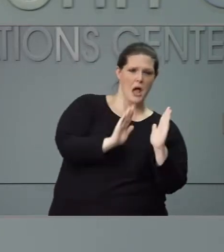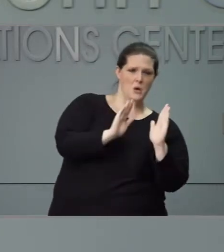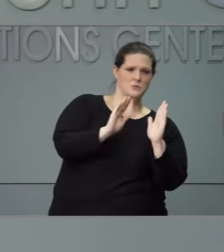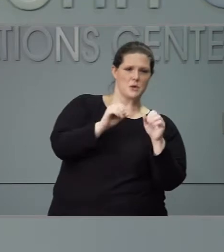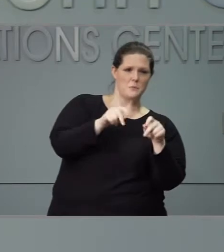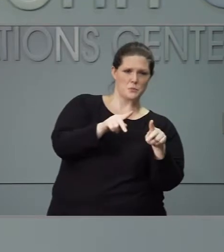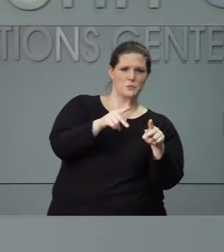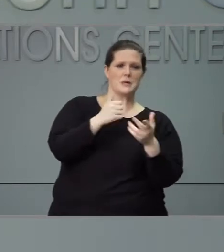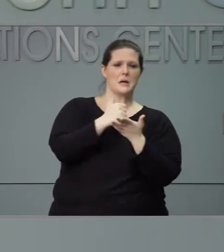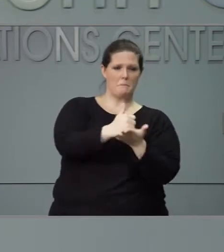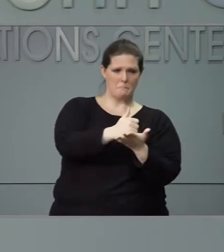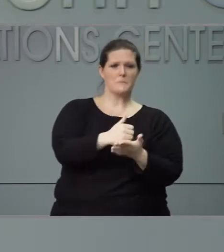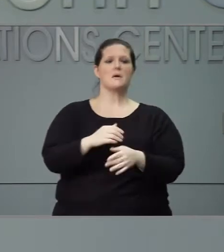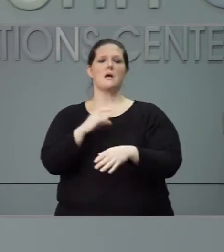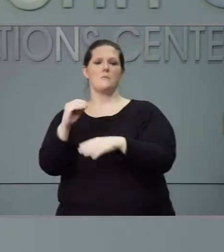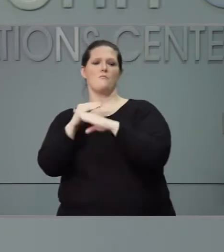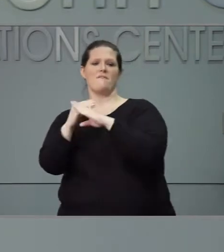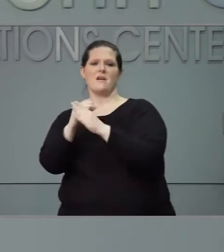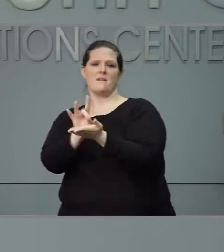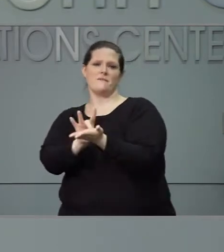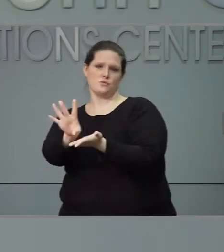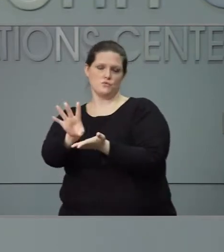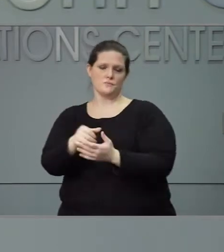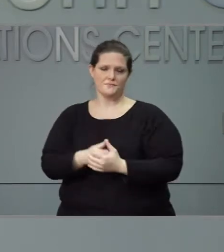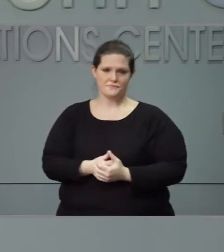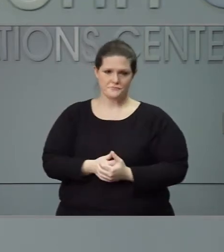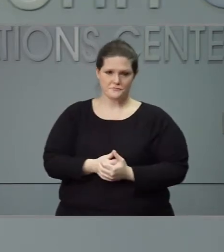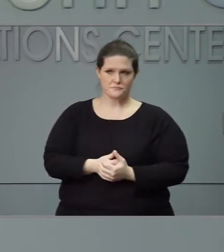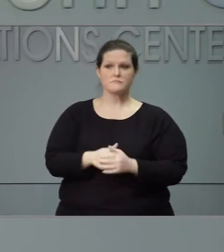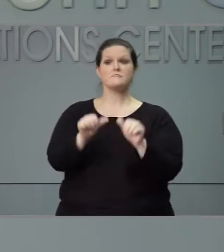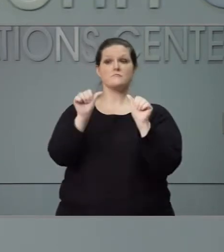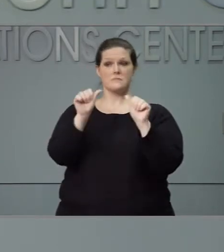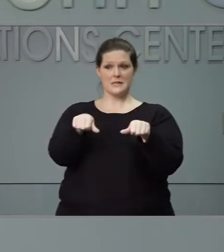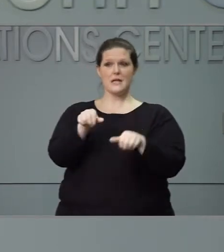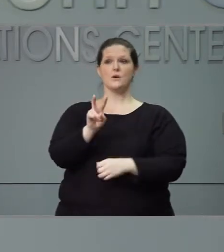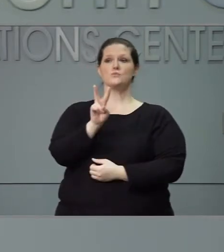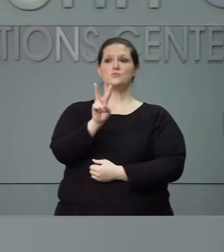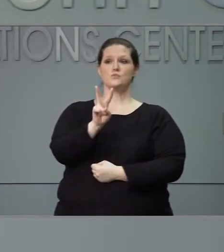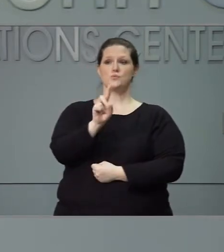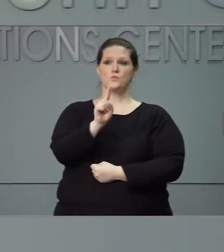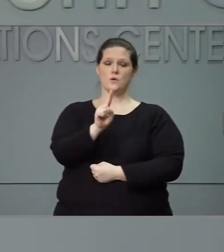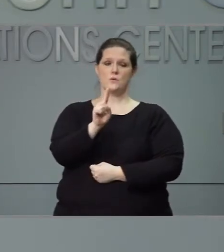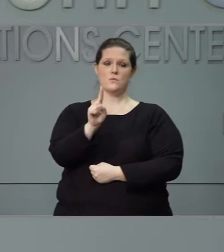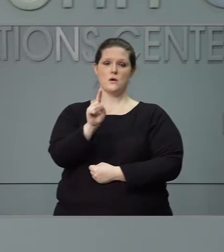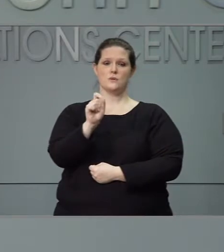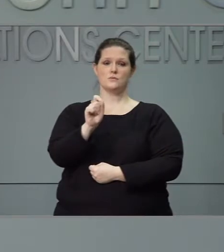RESERVO LA POSIBILIDAD DE HACER PREGUNTAS. UN DISPOSITIVO VA A